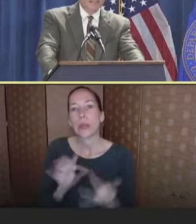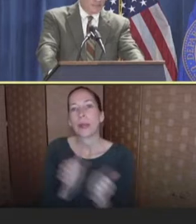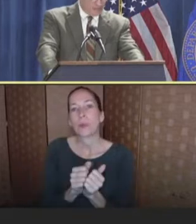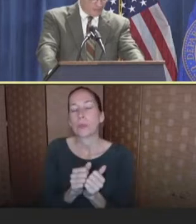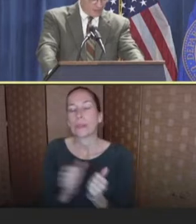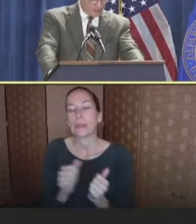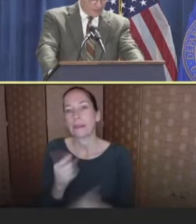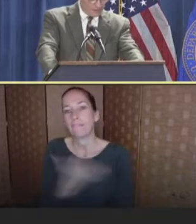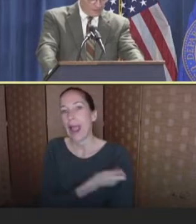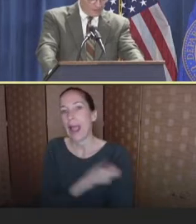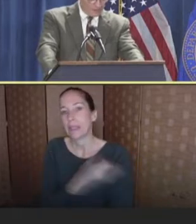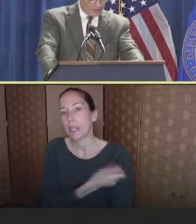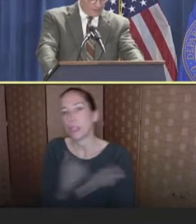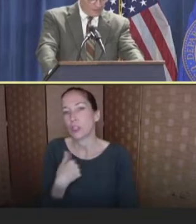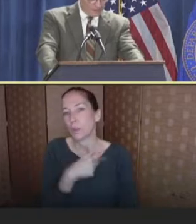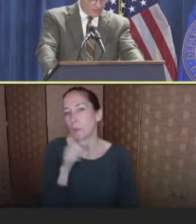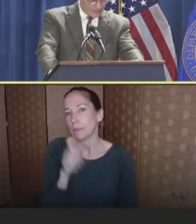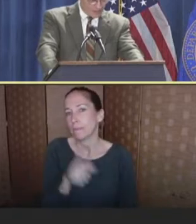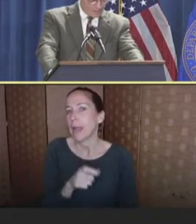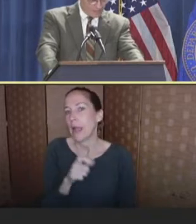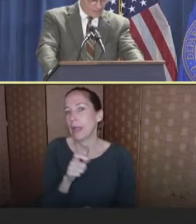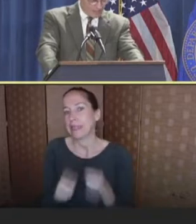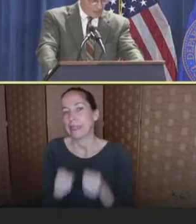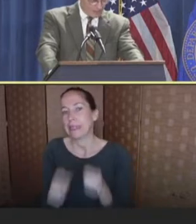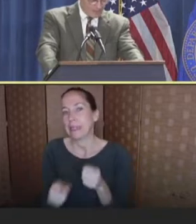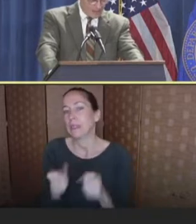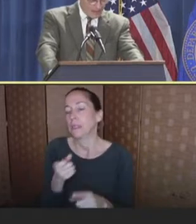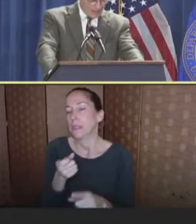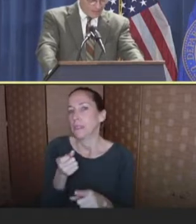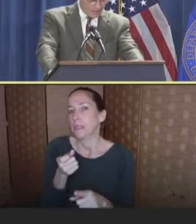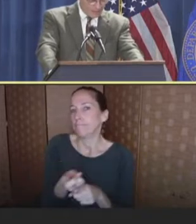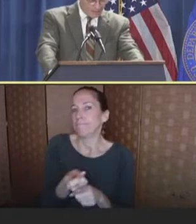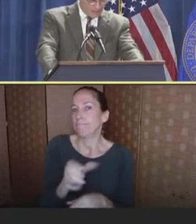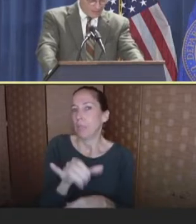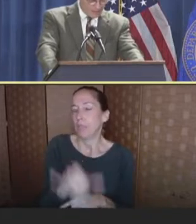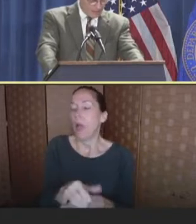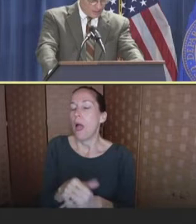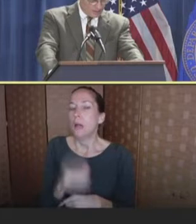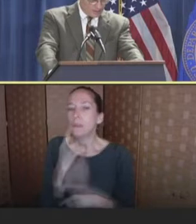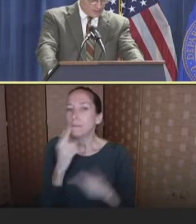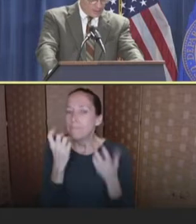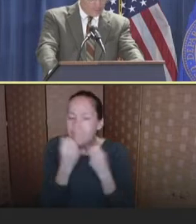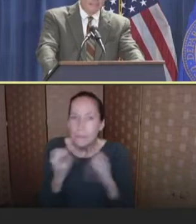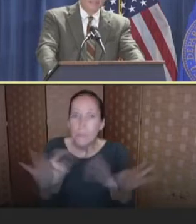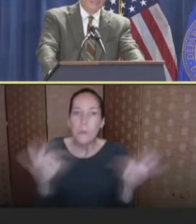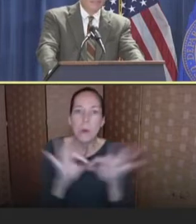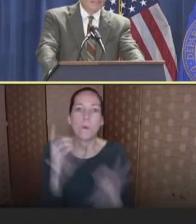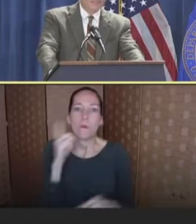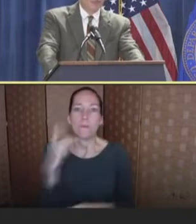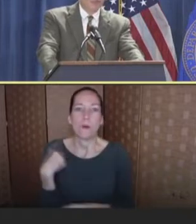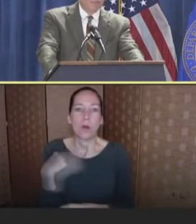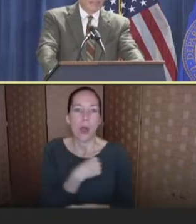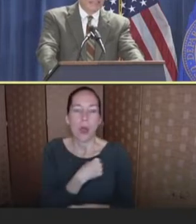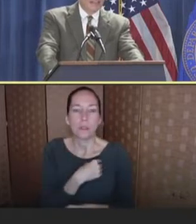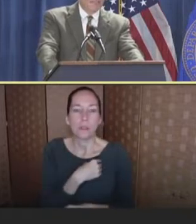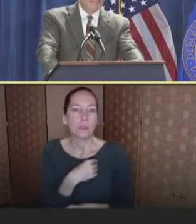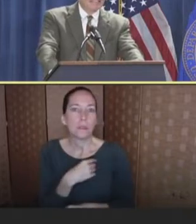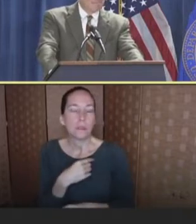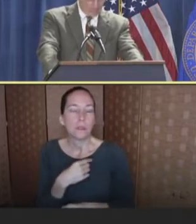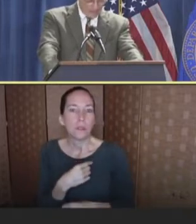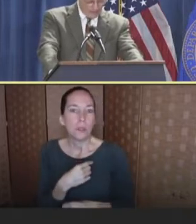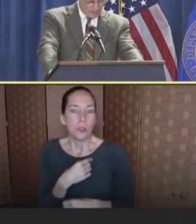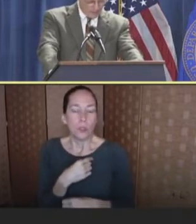It's going to be essential for us to convince Social Media companies and many others to